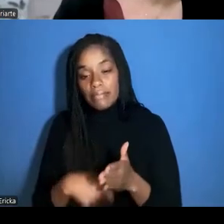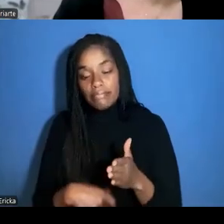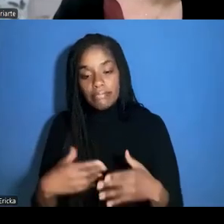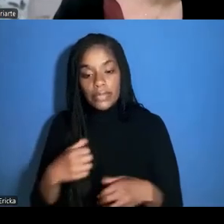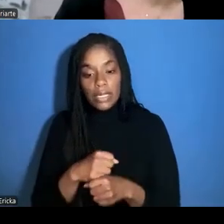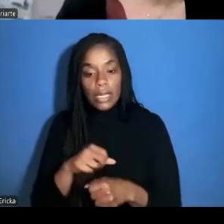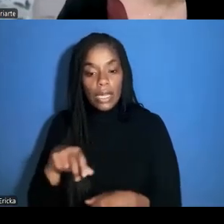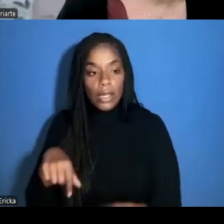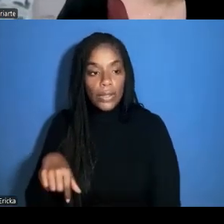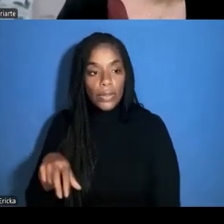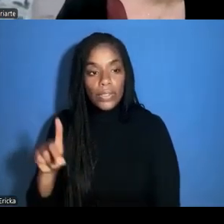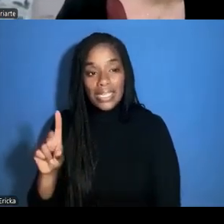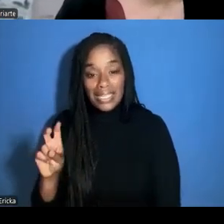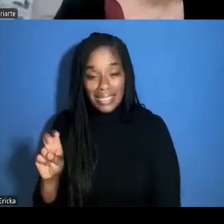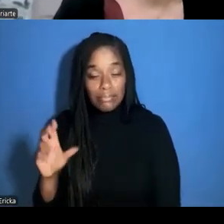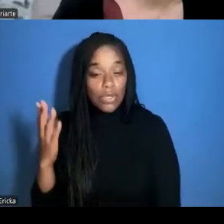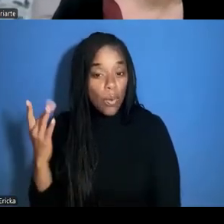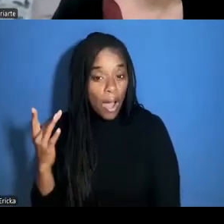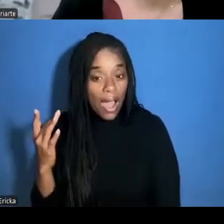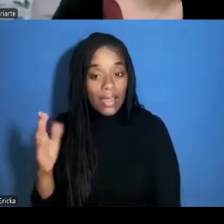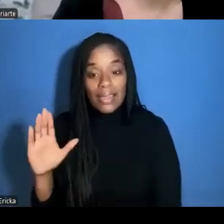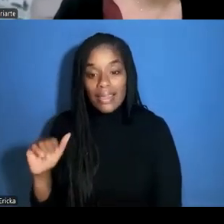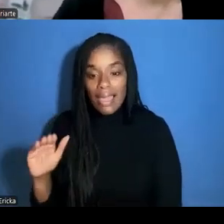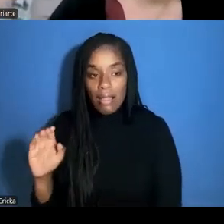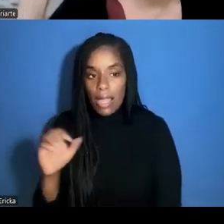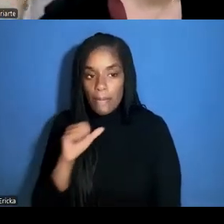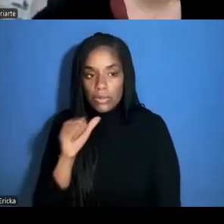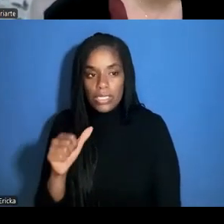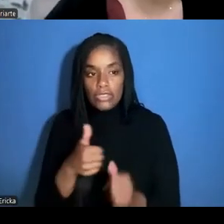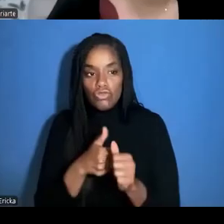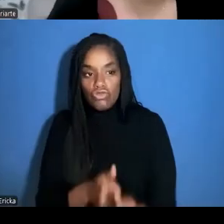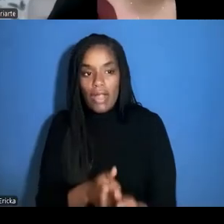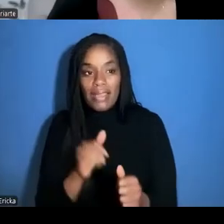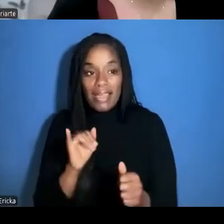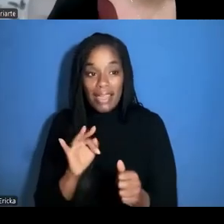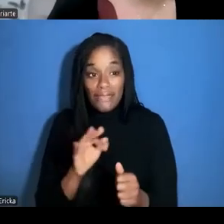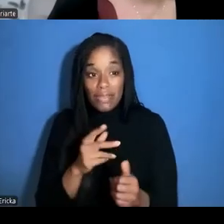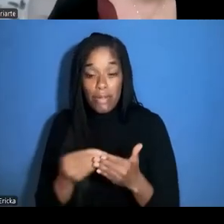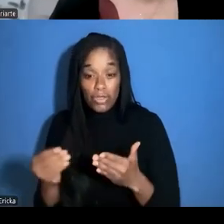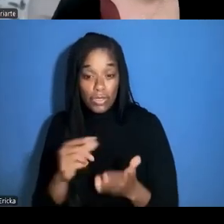whether the purchase is a qualified disability expense. But if you do reach out to them, they can do that